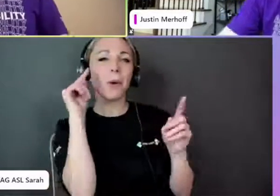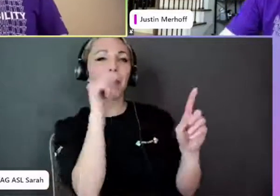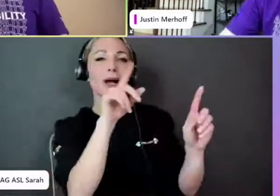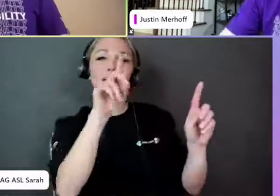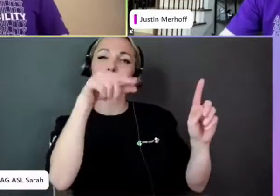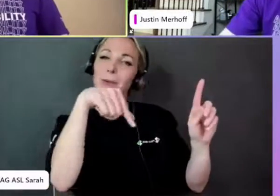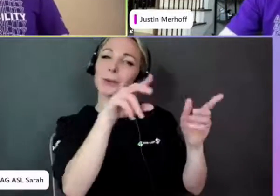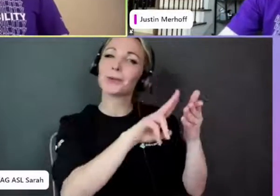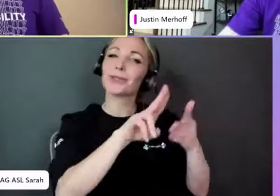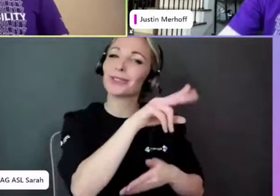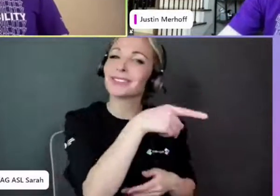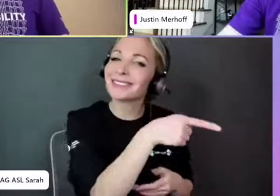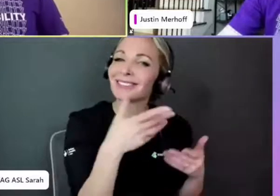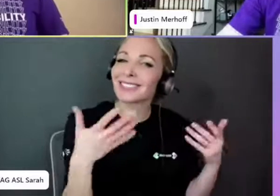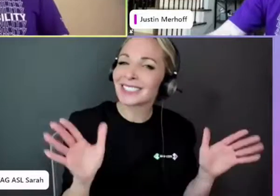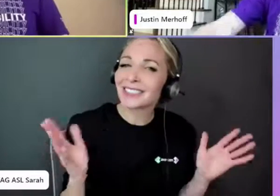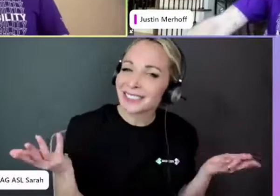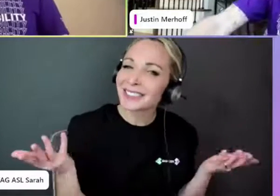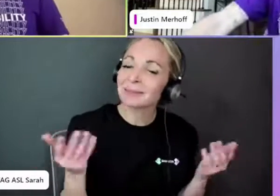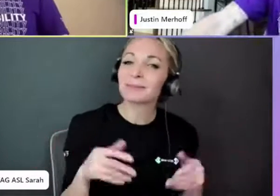with digital accessibility in a college course.